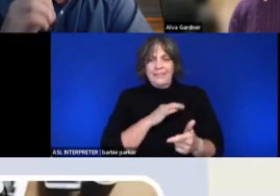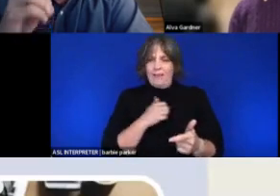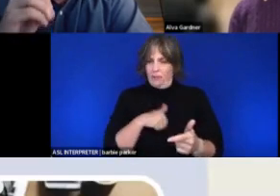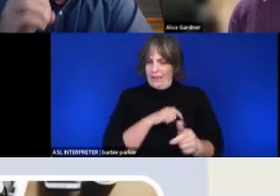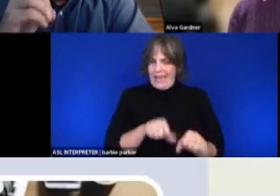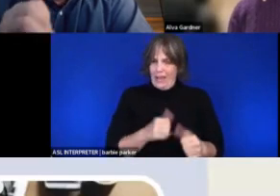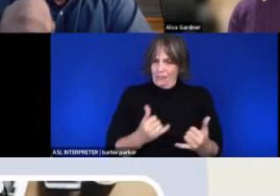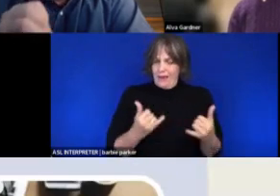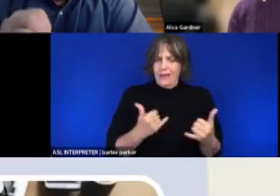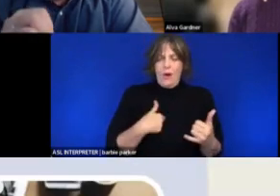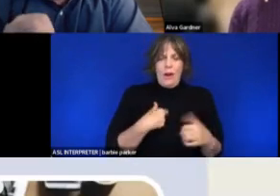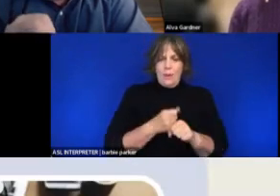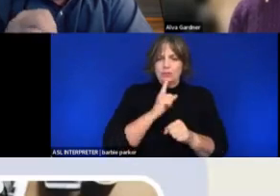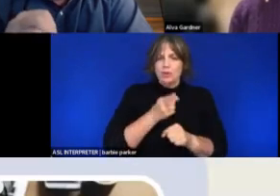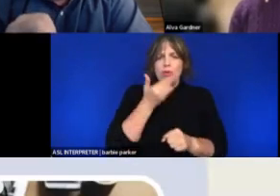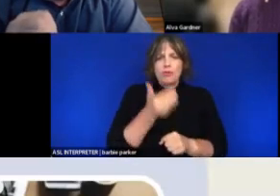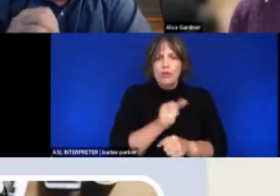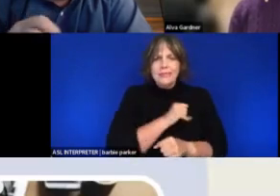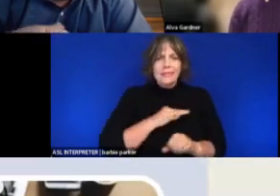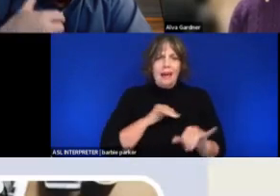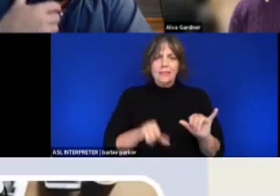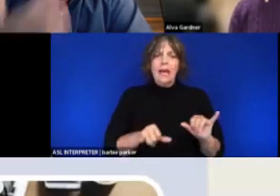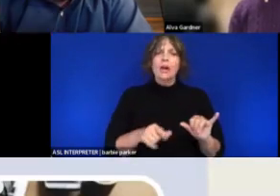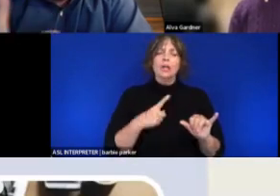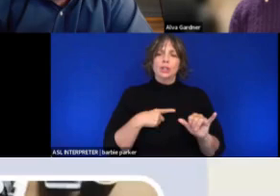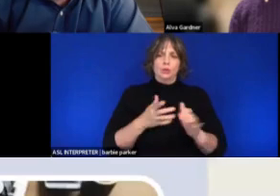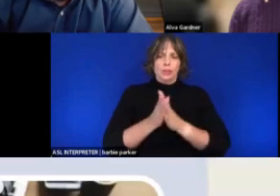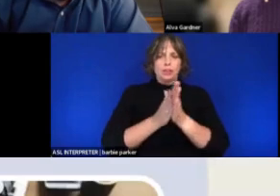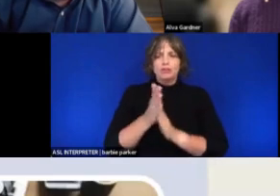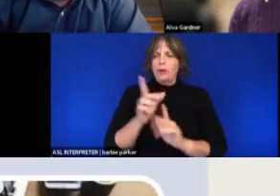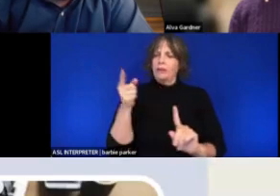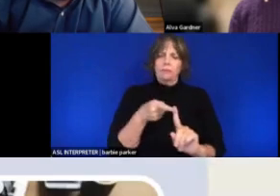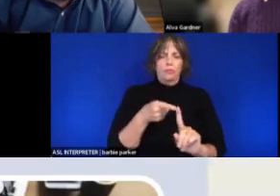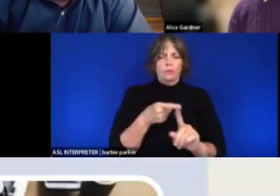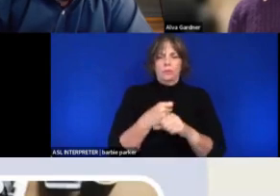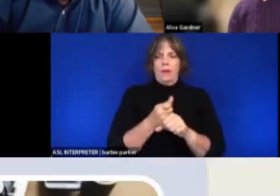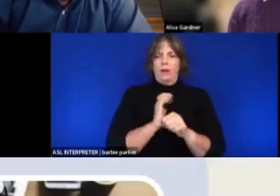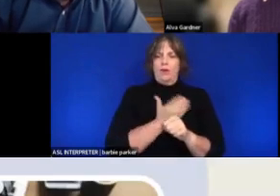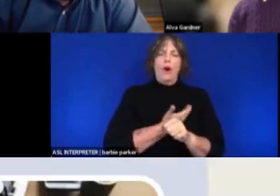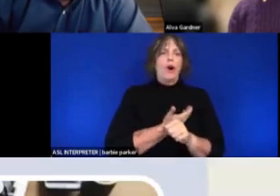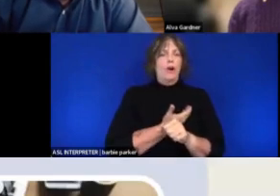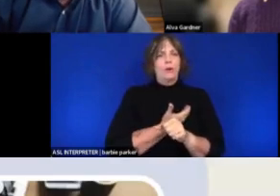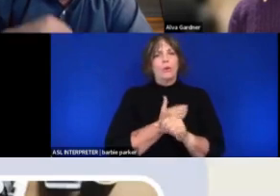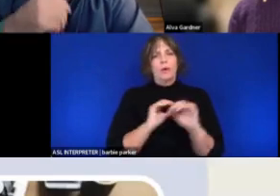of the most important driving factors that really help our organization thrive. And